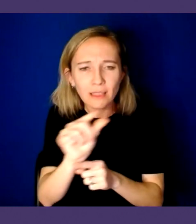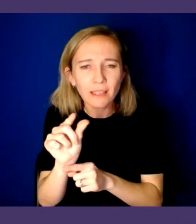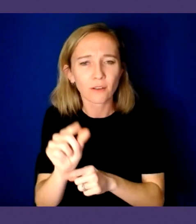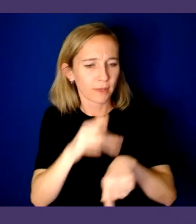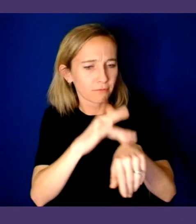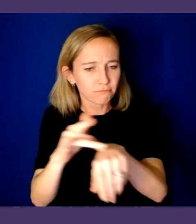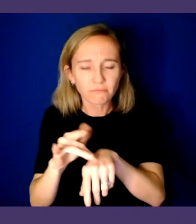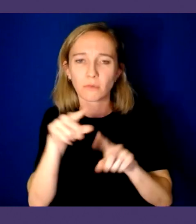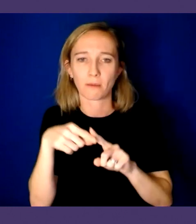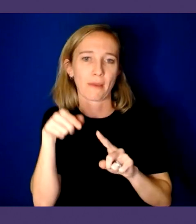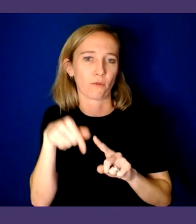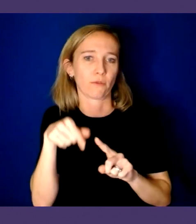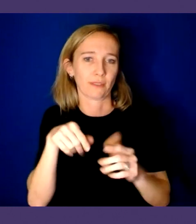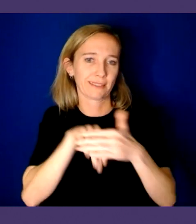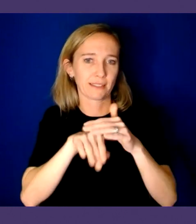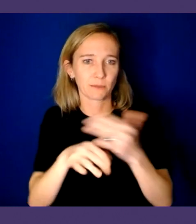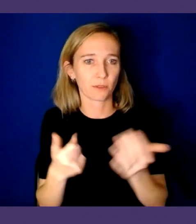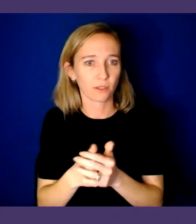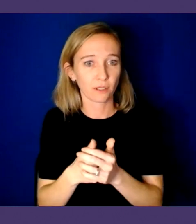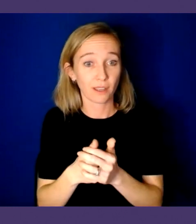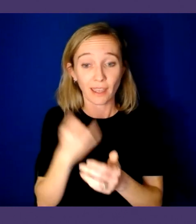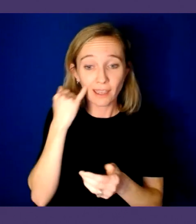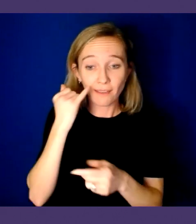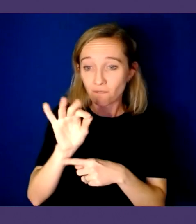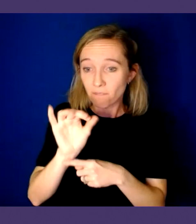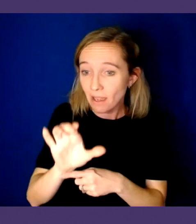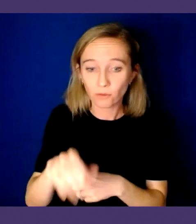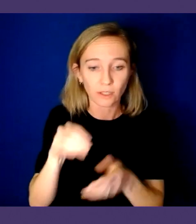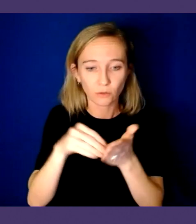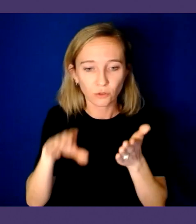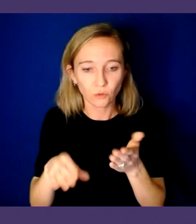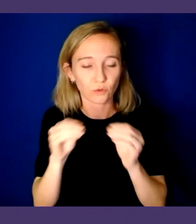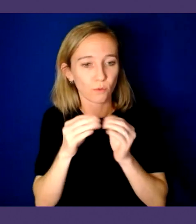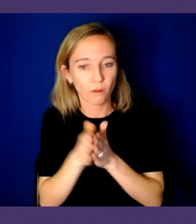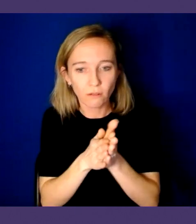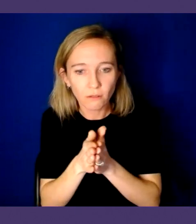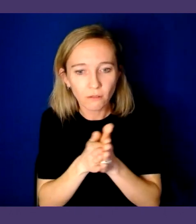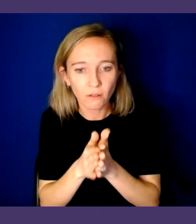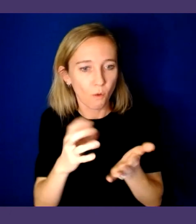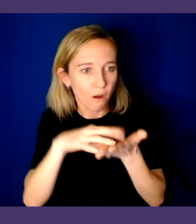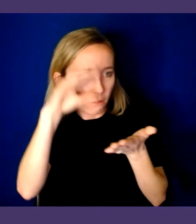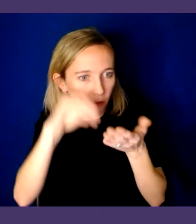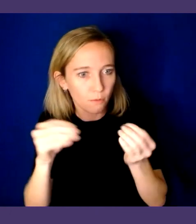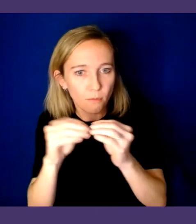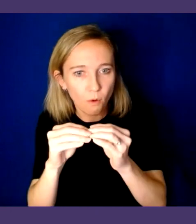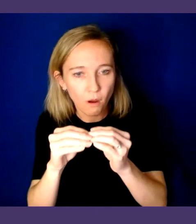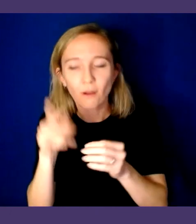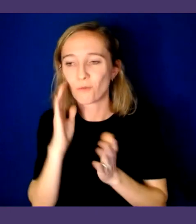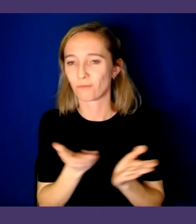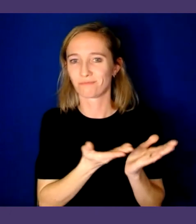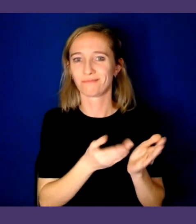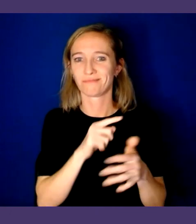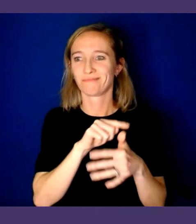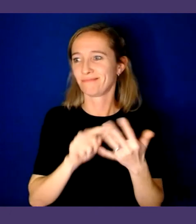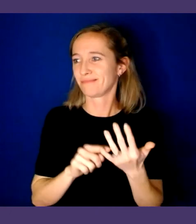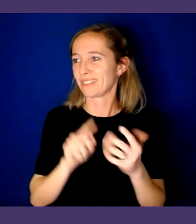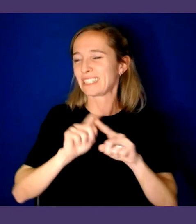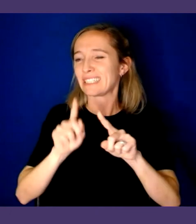faculty to want to know more and we do, that is when we turn to Shawn's organization, Sam's organization, and others to say,